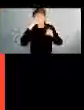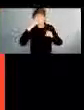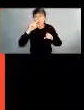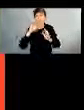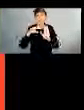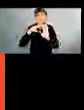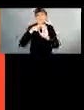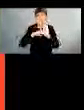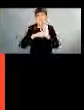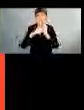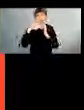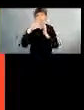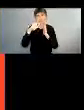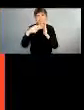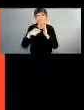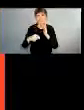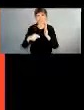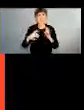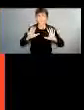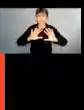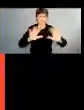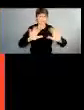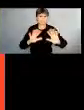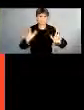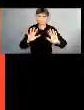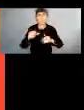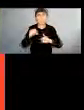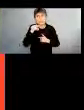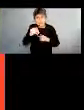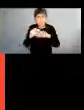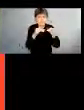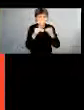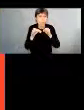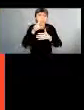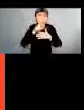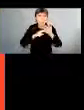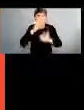what you think we want to hear, but about defining what success actually means to you.